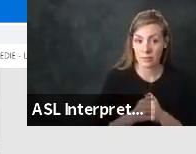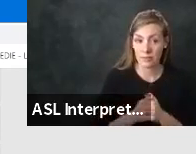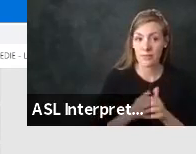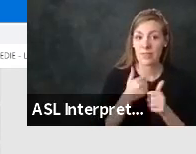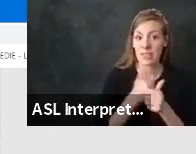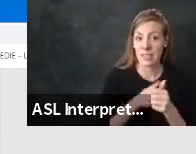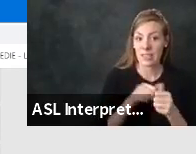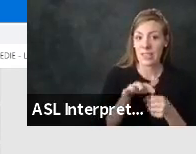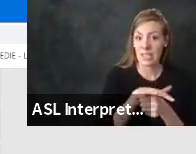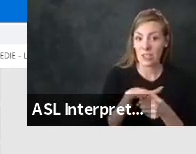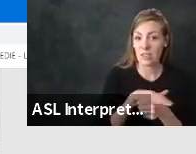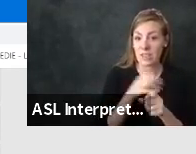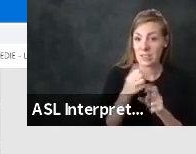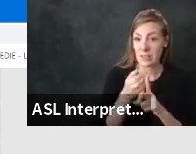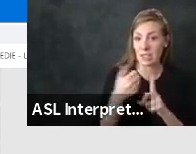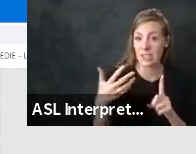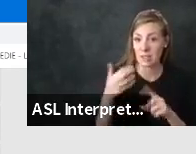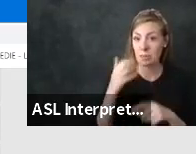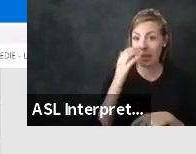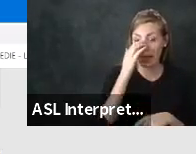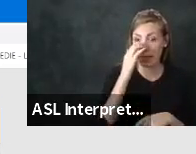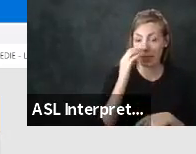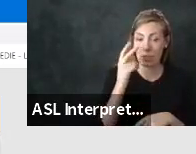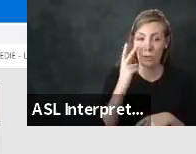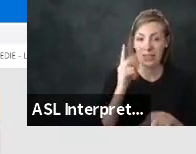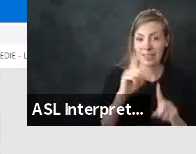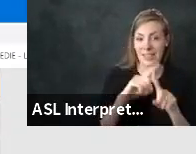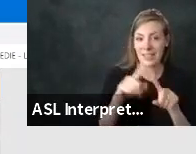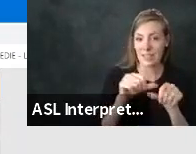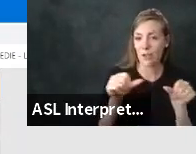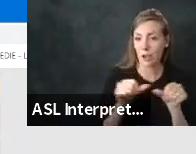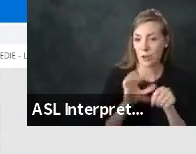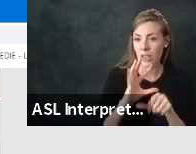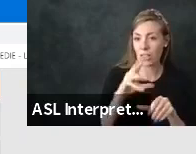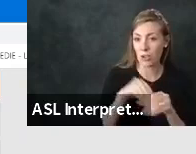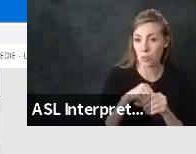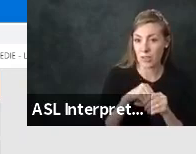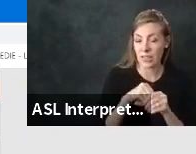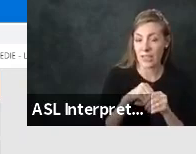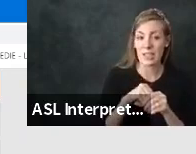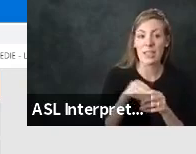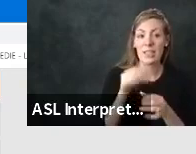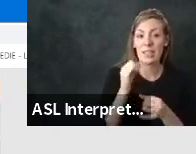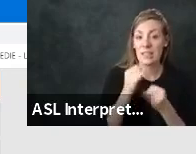expandable and you can see the different locations within there. And finally, there's a map that you can